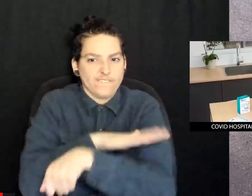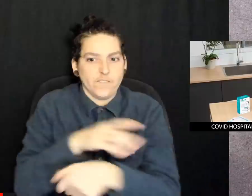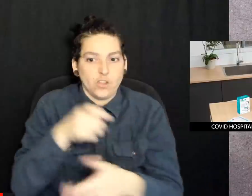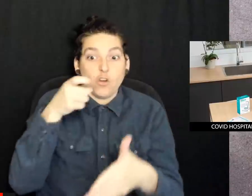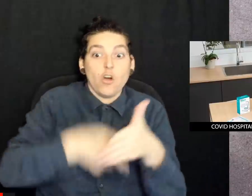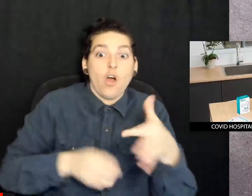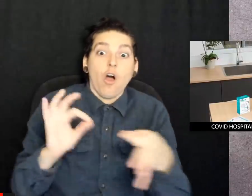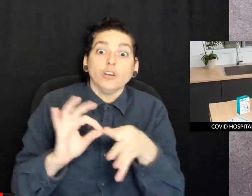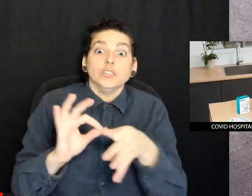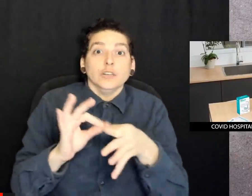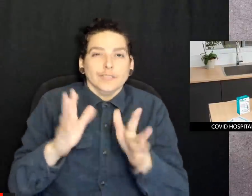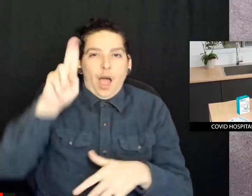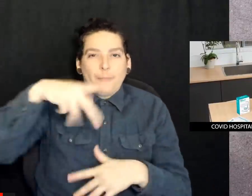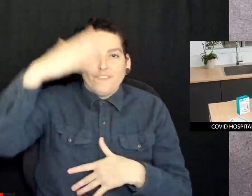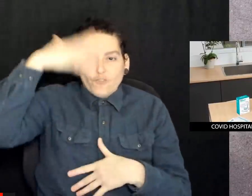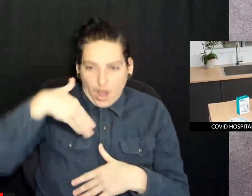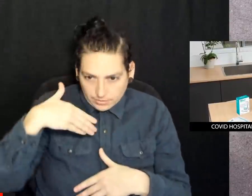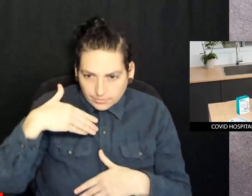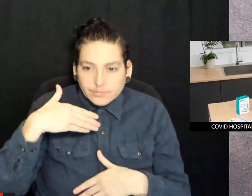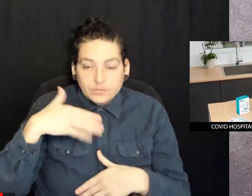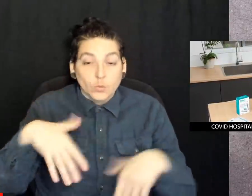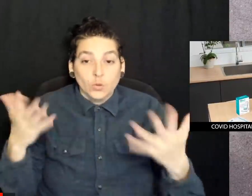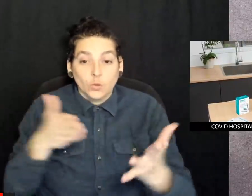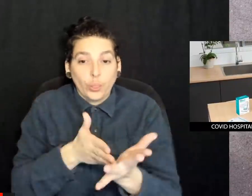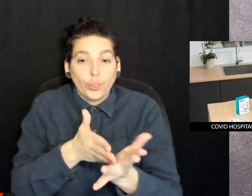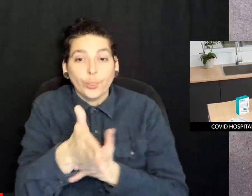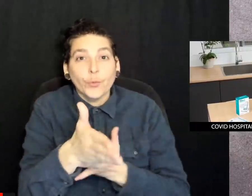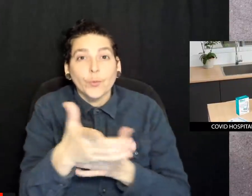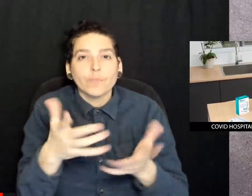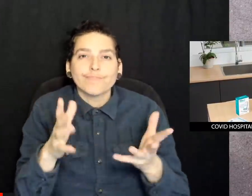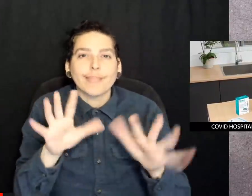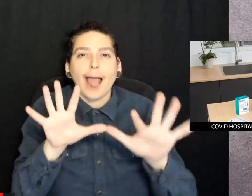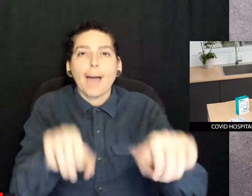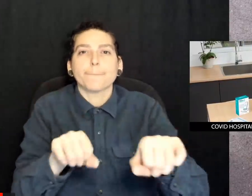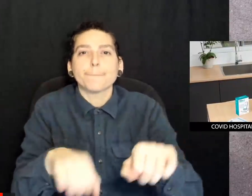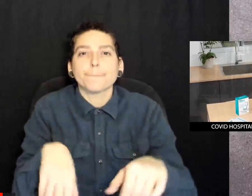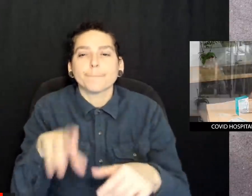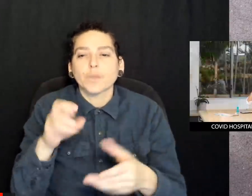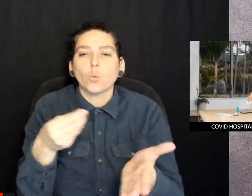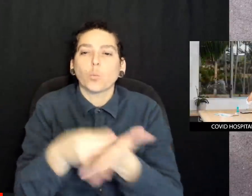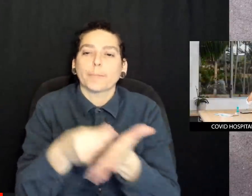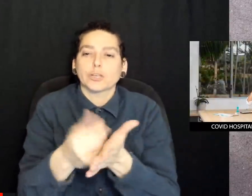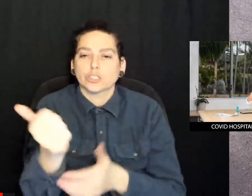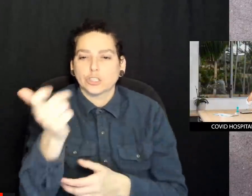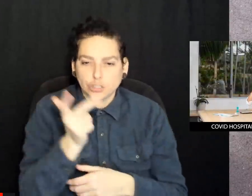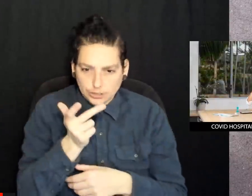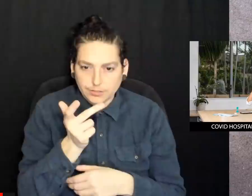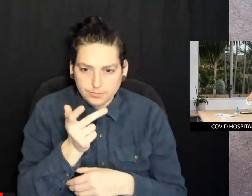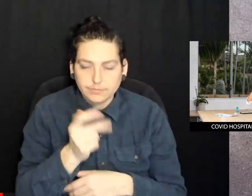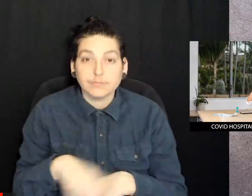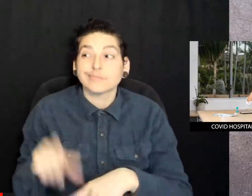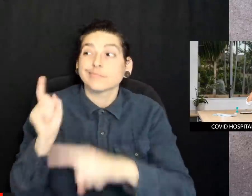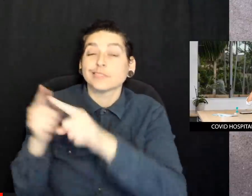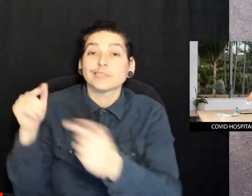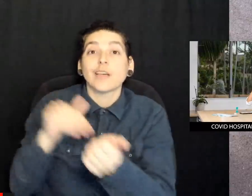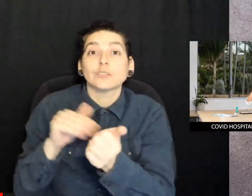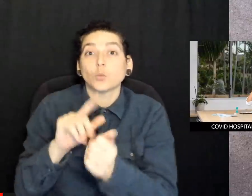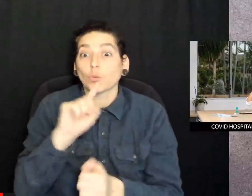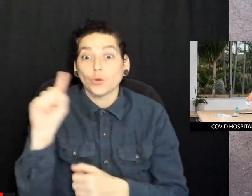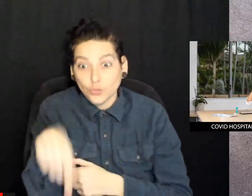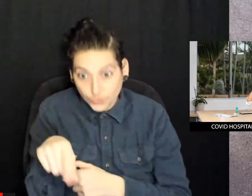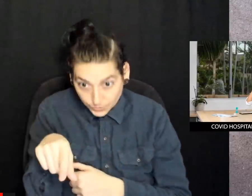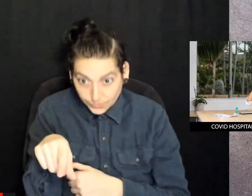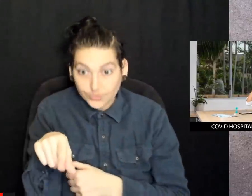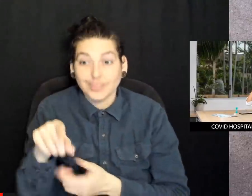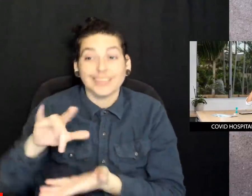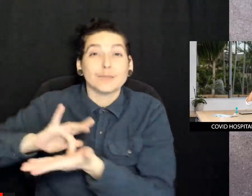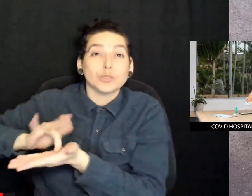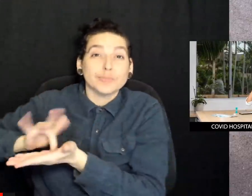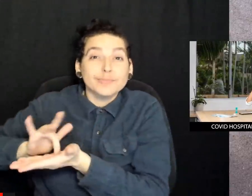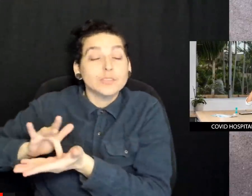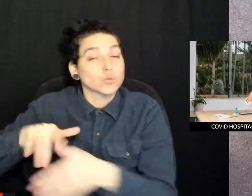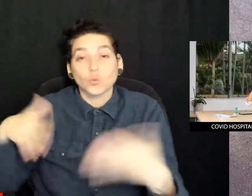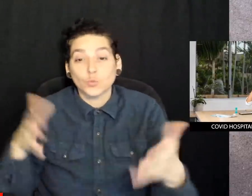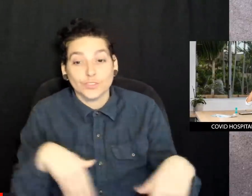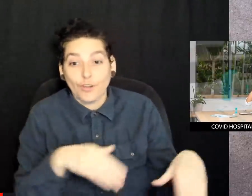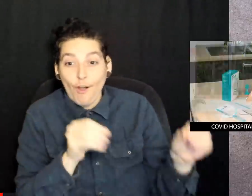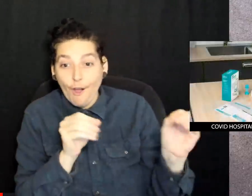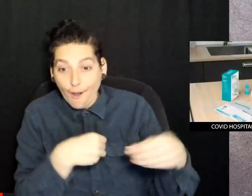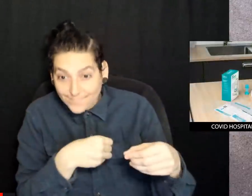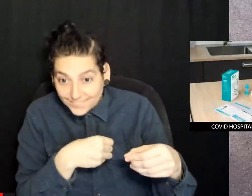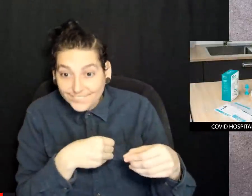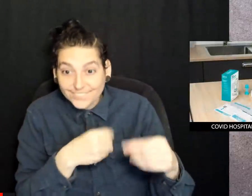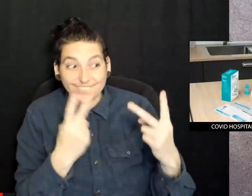by covering the cost upfront or through a claim reimbursement and a doctor's order prescription